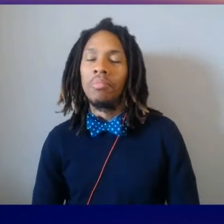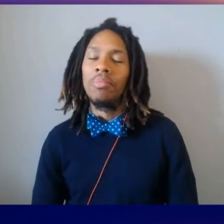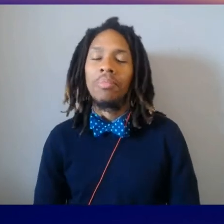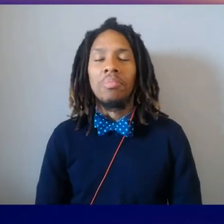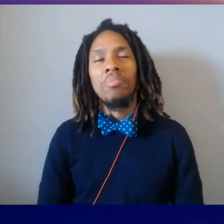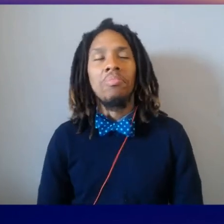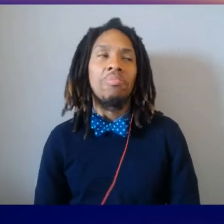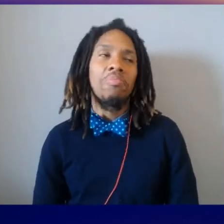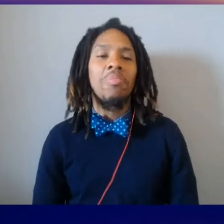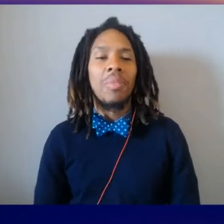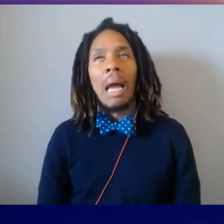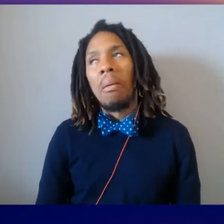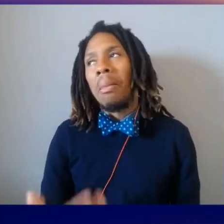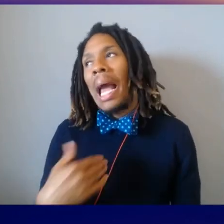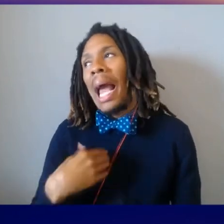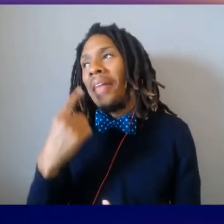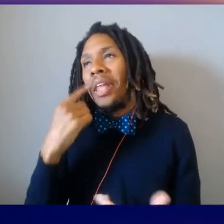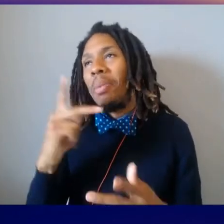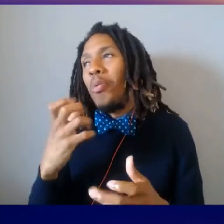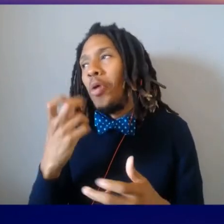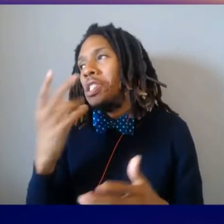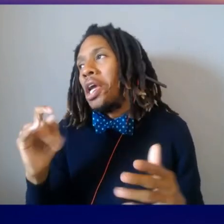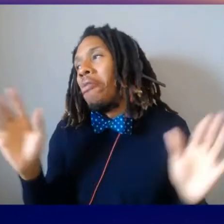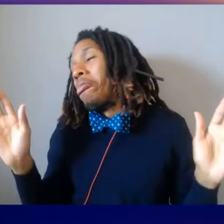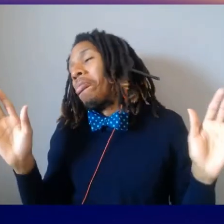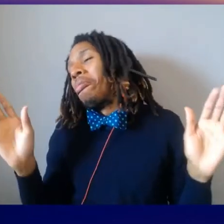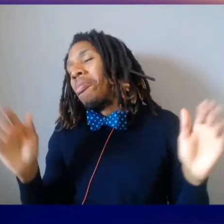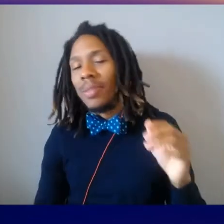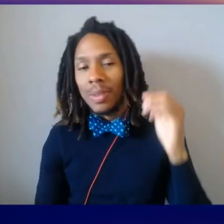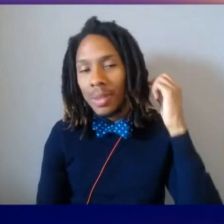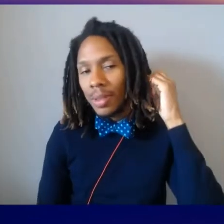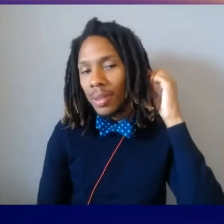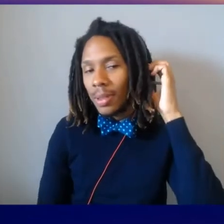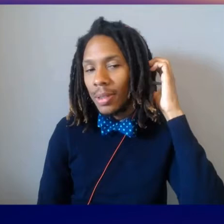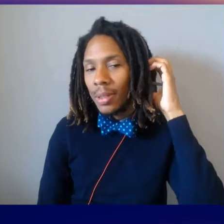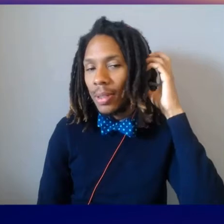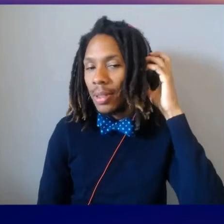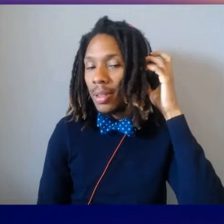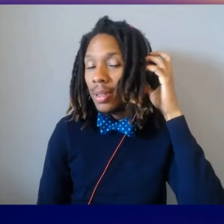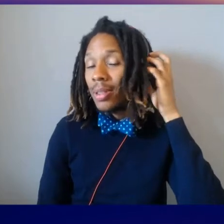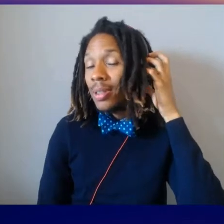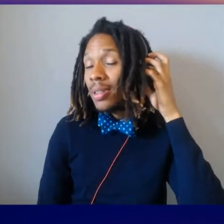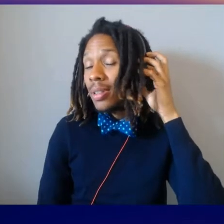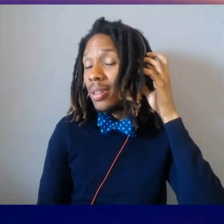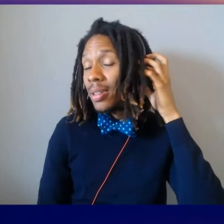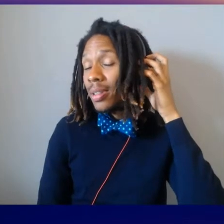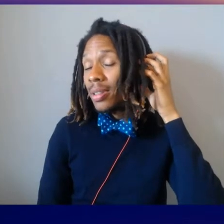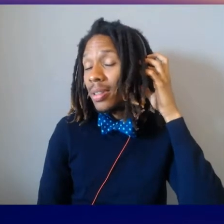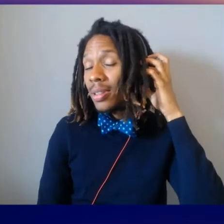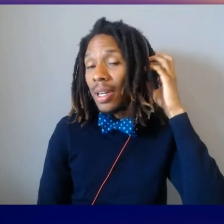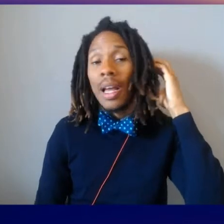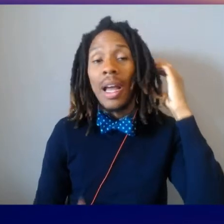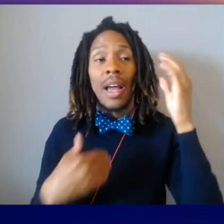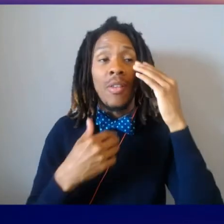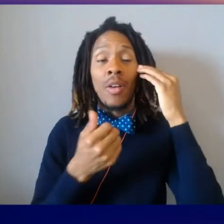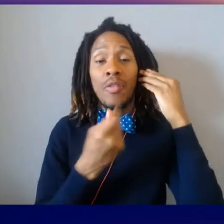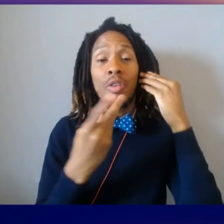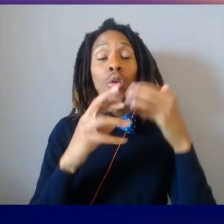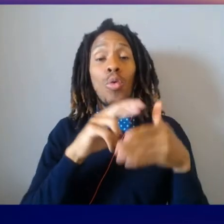that people would want to wanna say, right? Yeah. So, I have a couple of results here of... In this case, no MFA was used